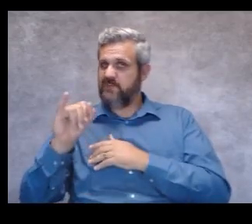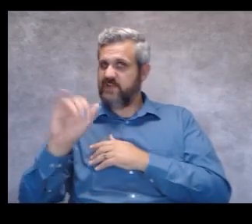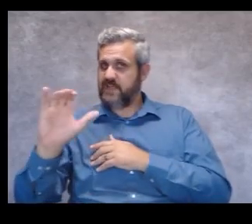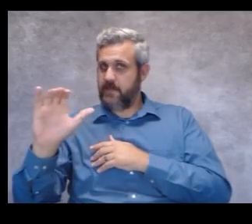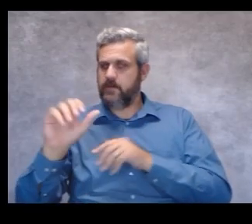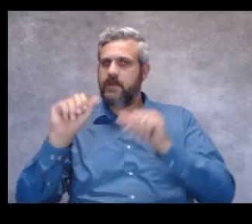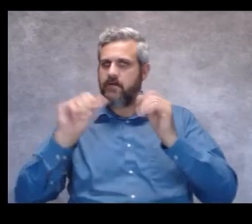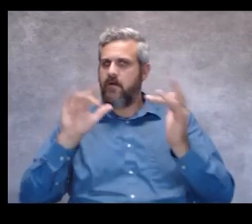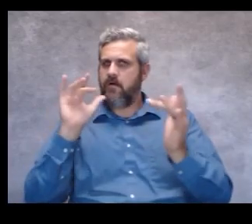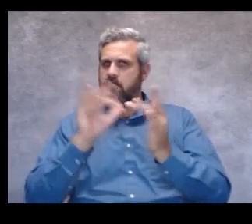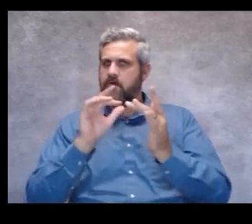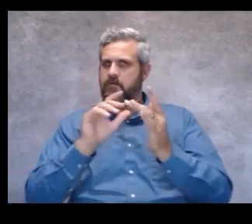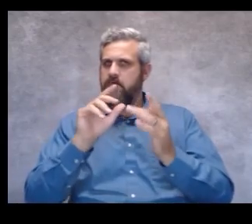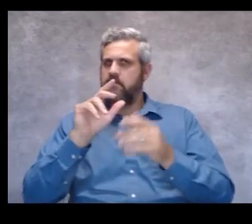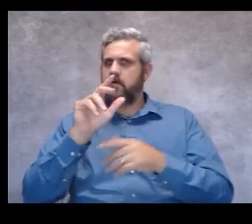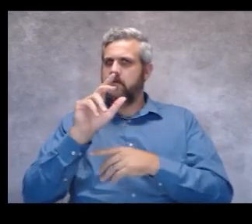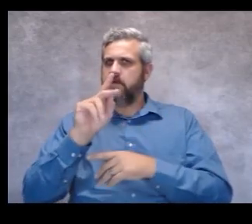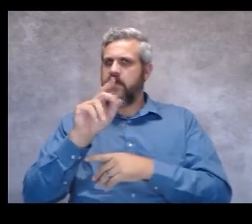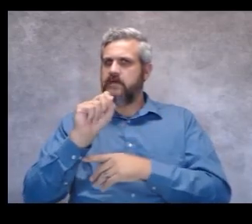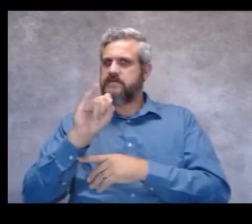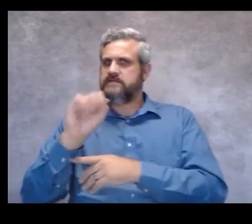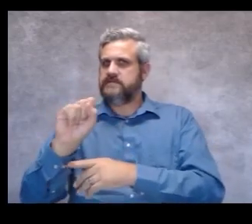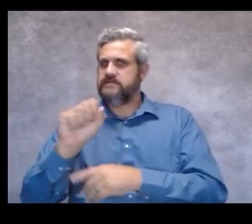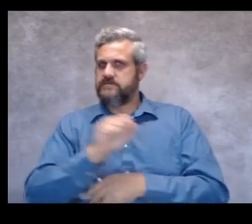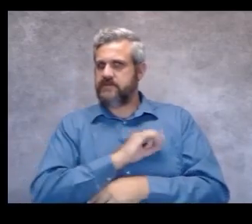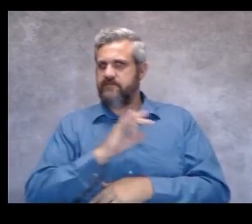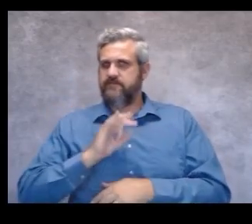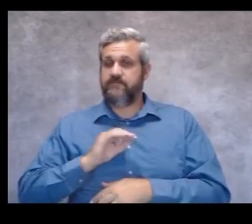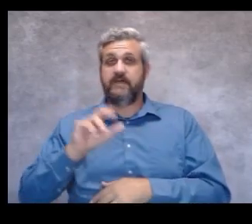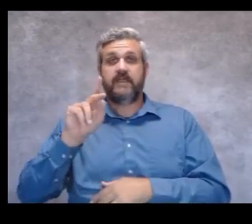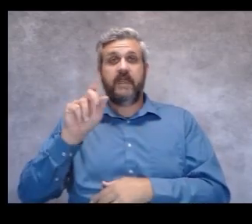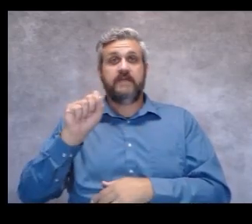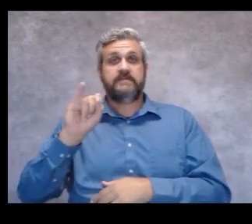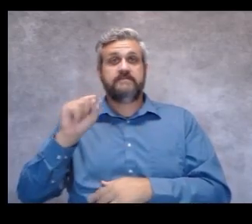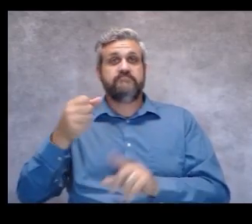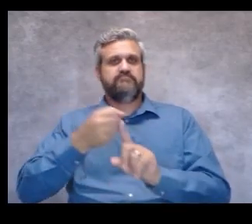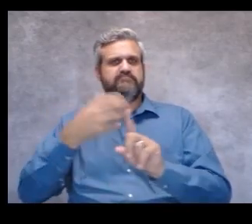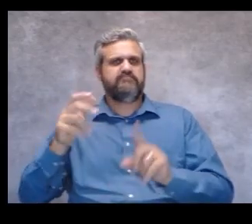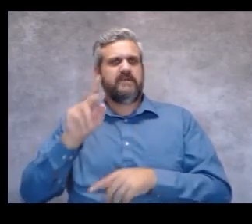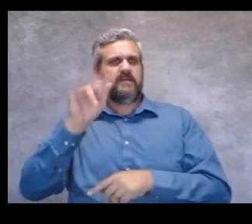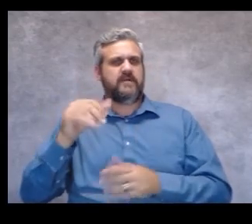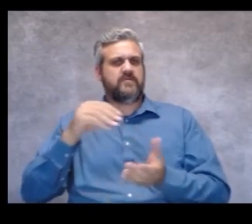you could contact the CASES staff and cases stands for Kentucky Student